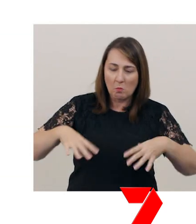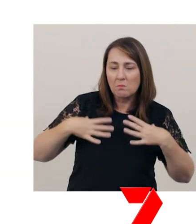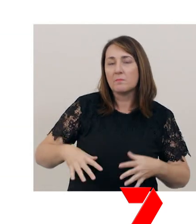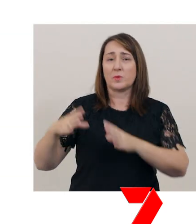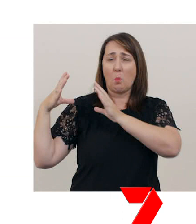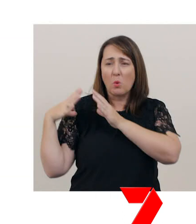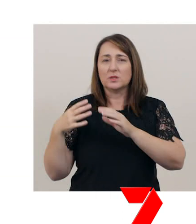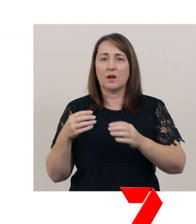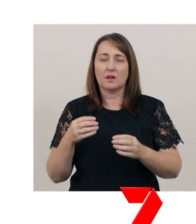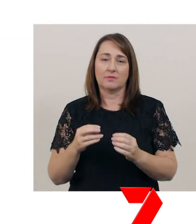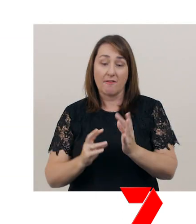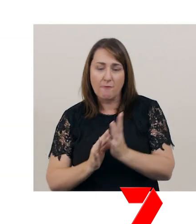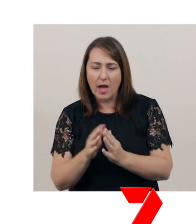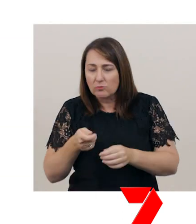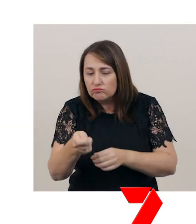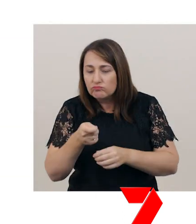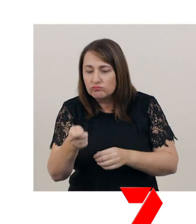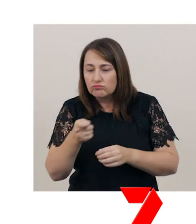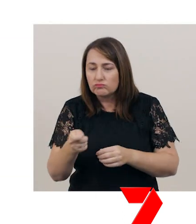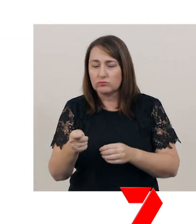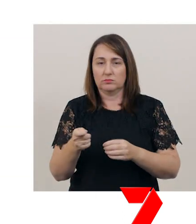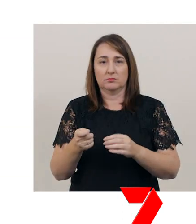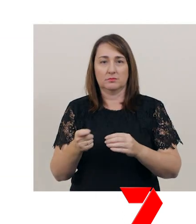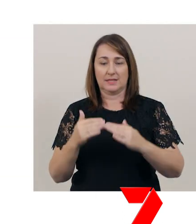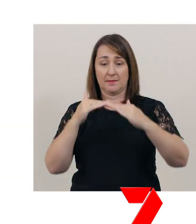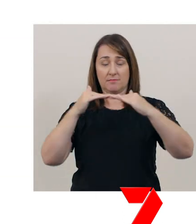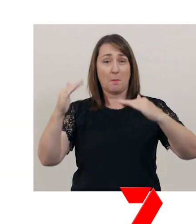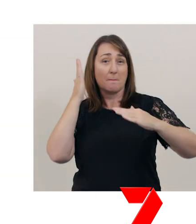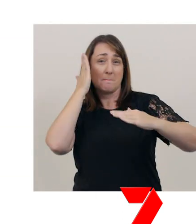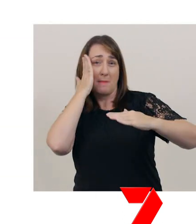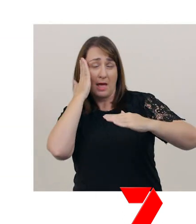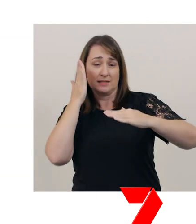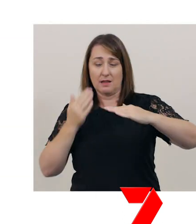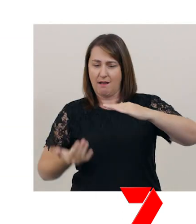which was the sleeping platform where only she and the step-sister slept, cosy and warm.